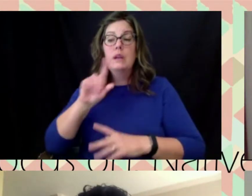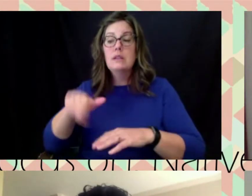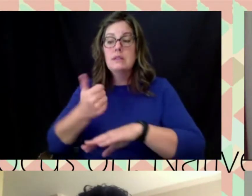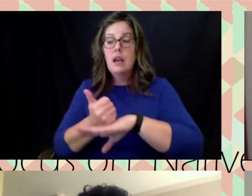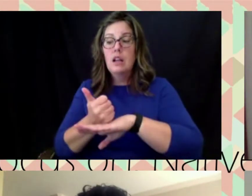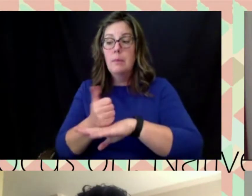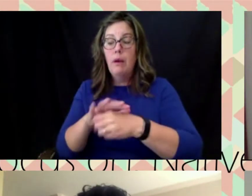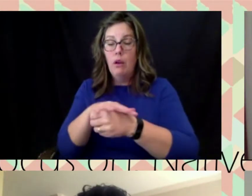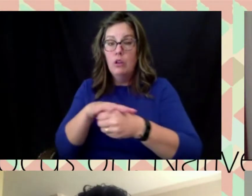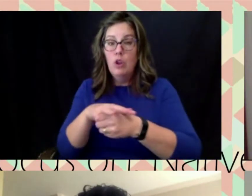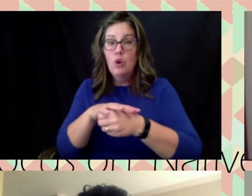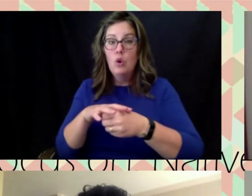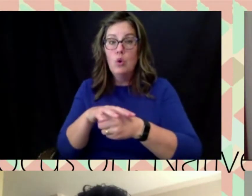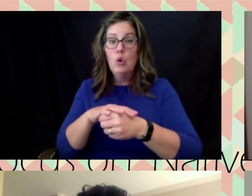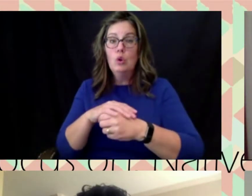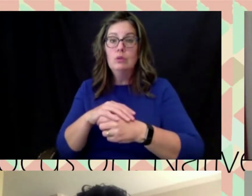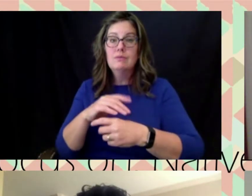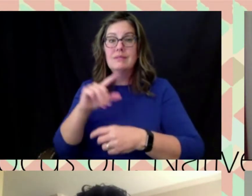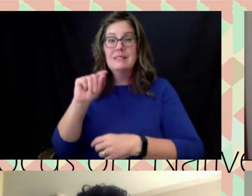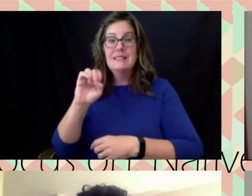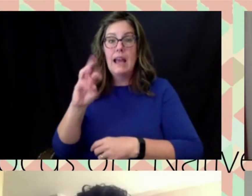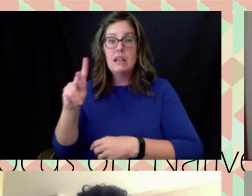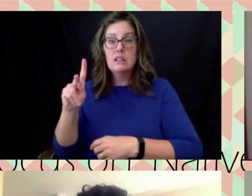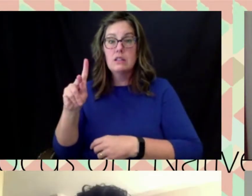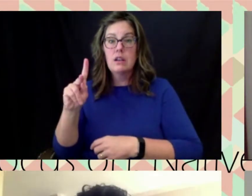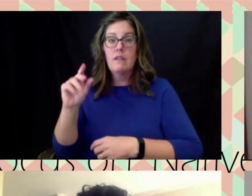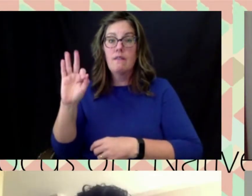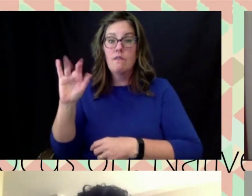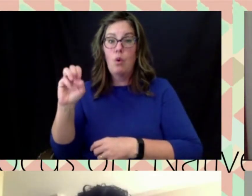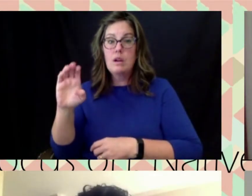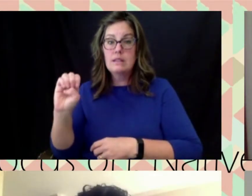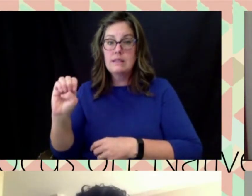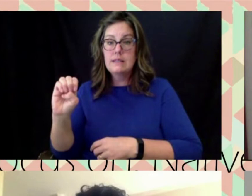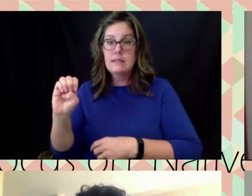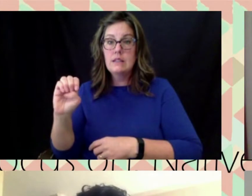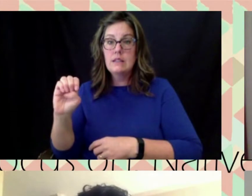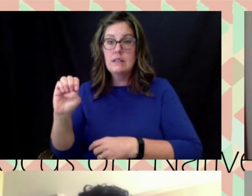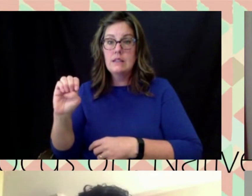force they gave me their wish list of legislative bills that they wanted to see introduced in the